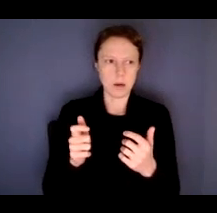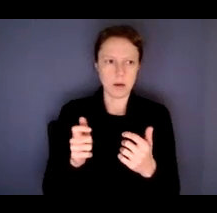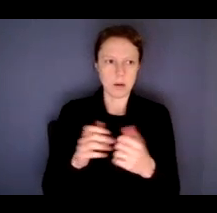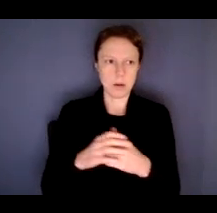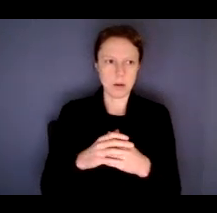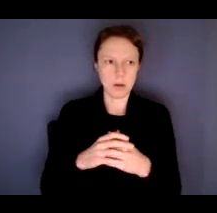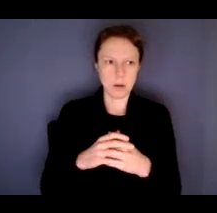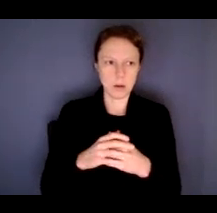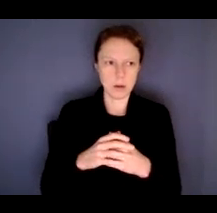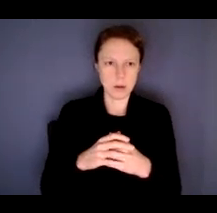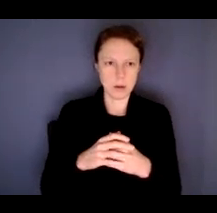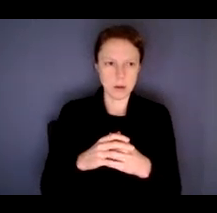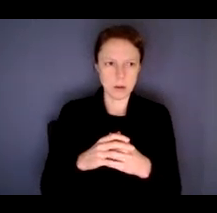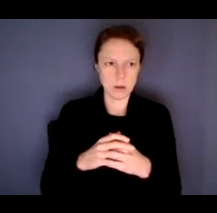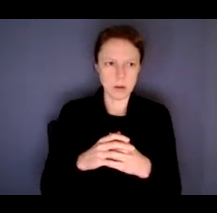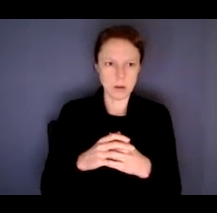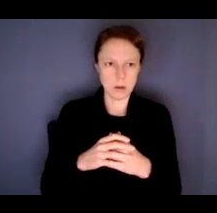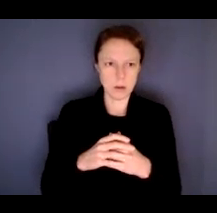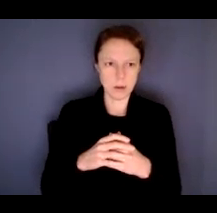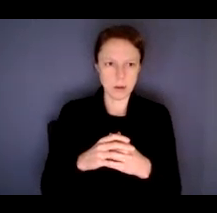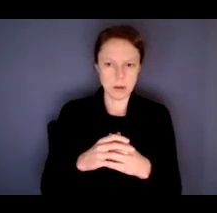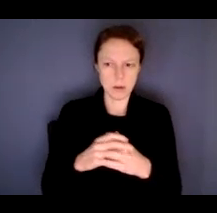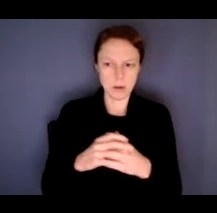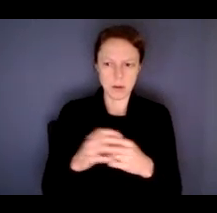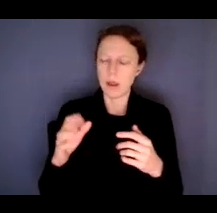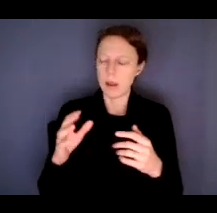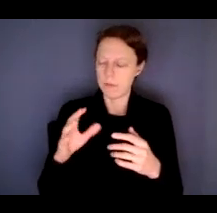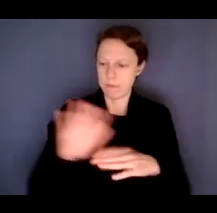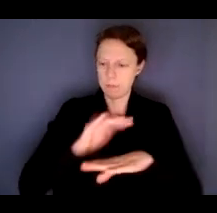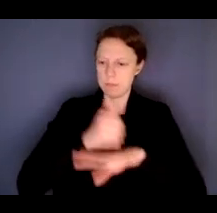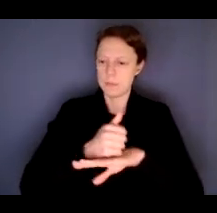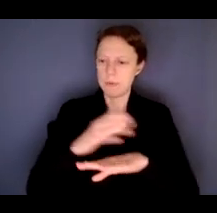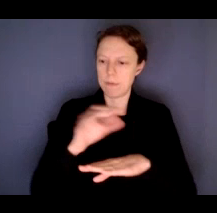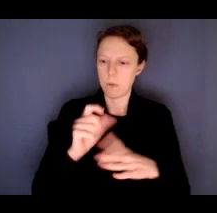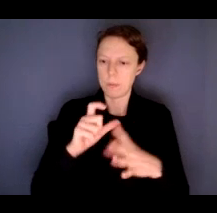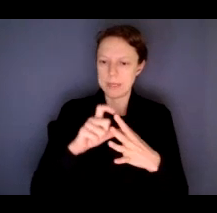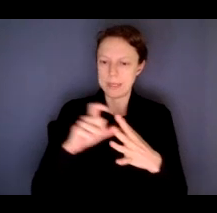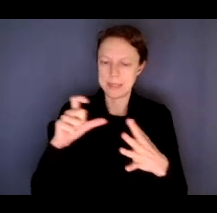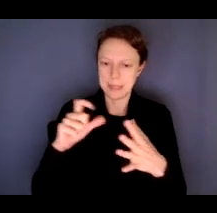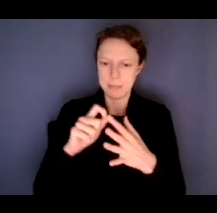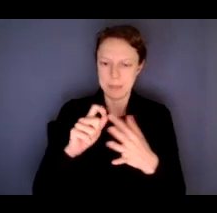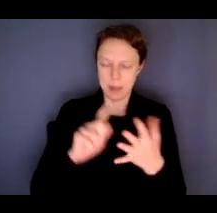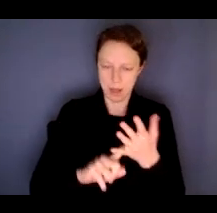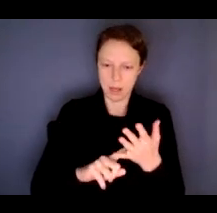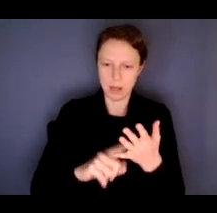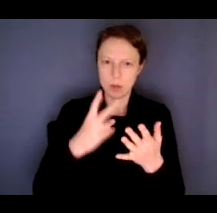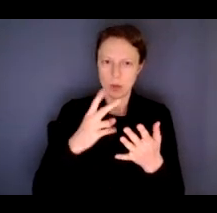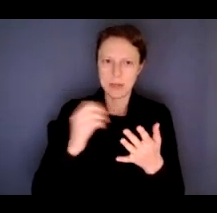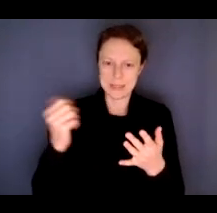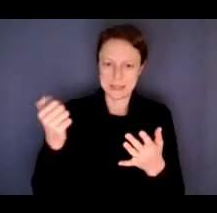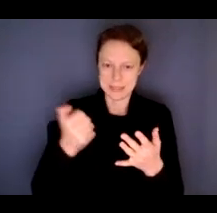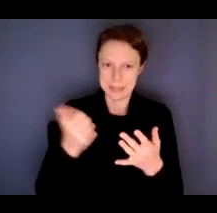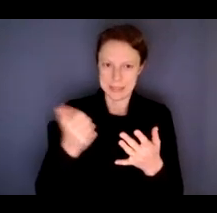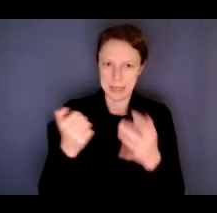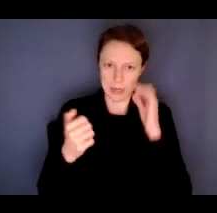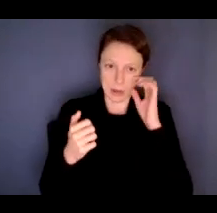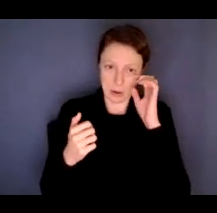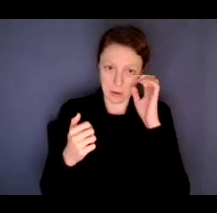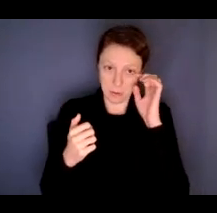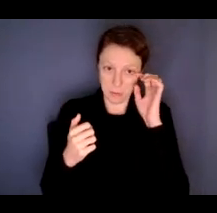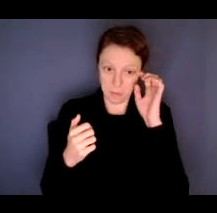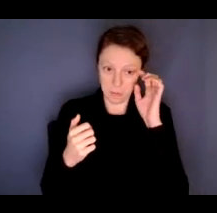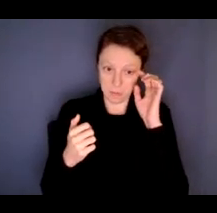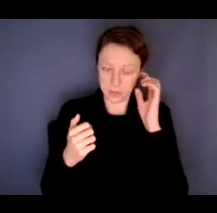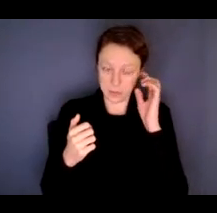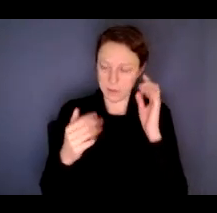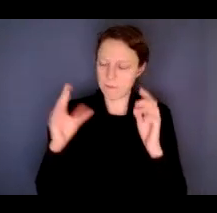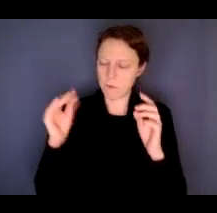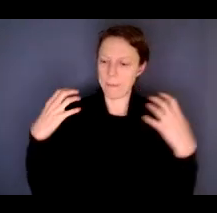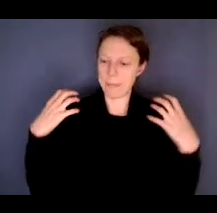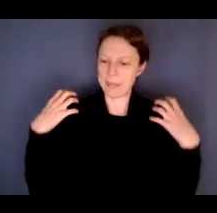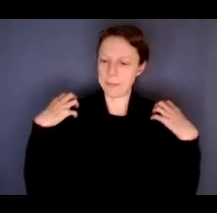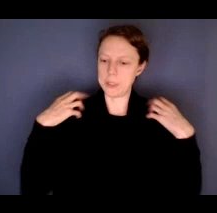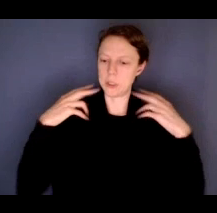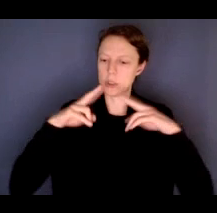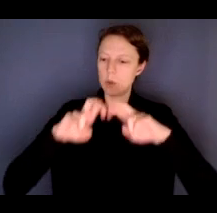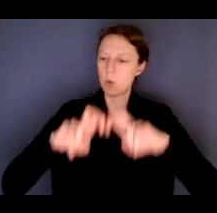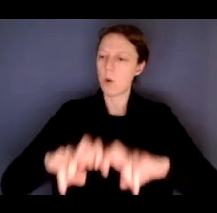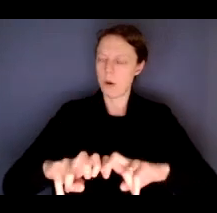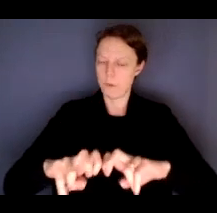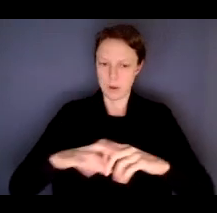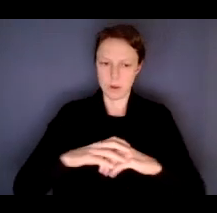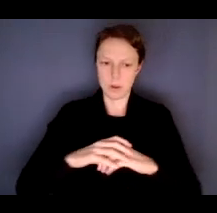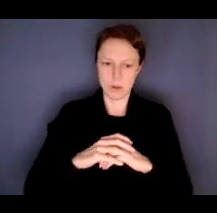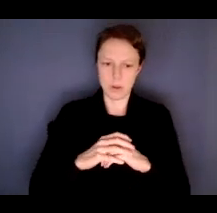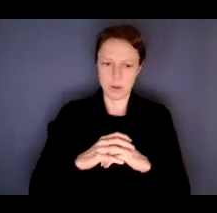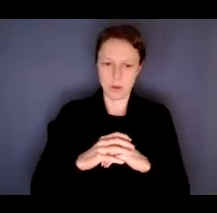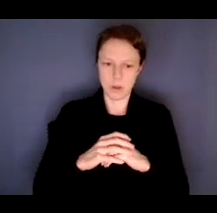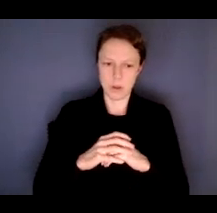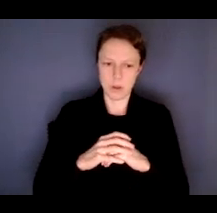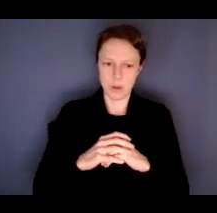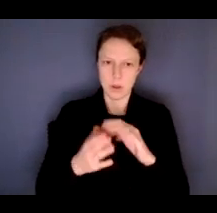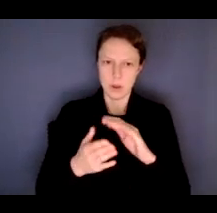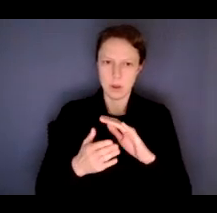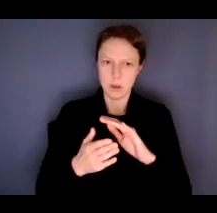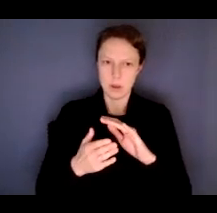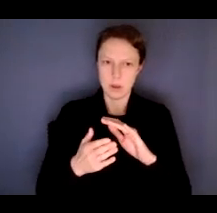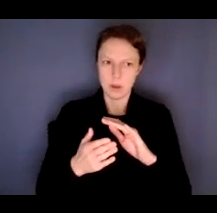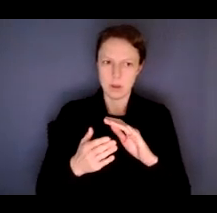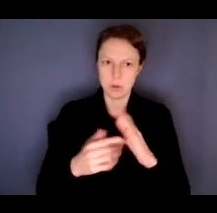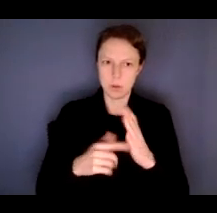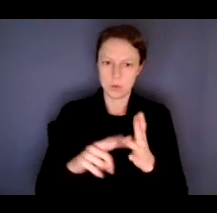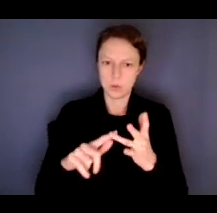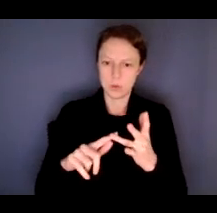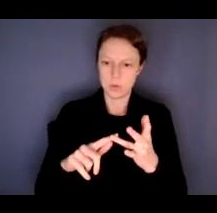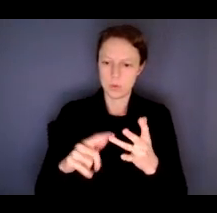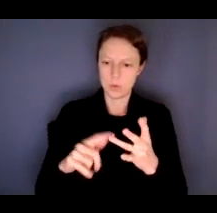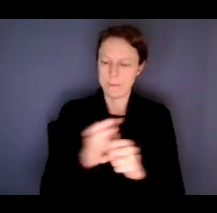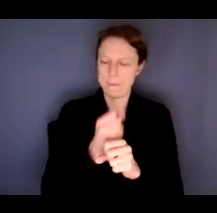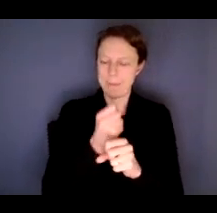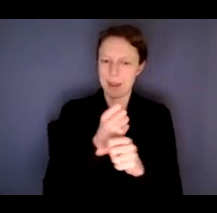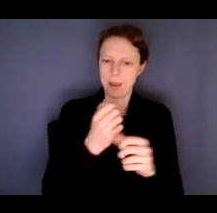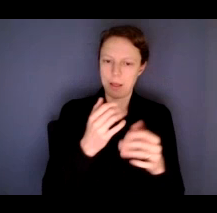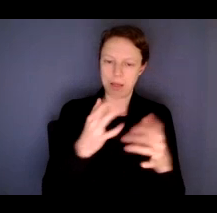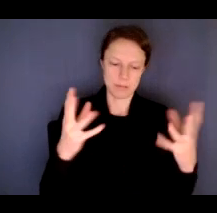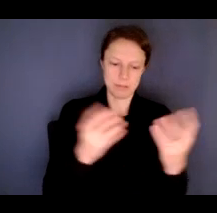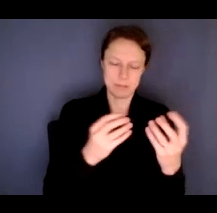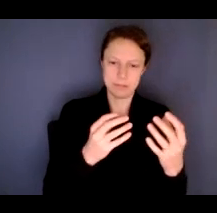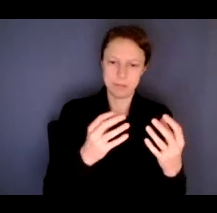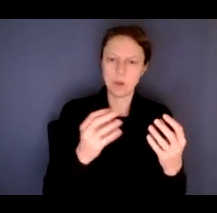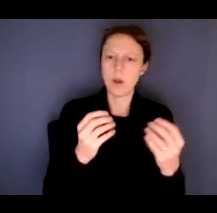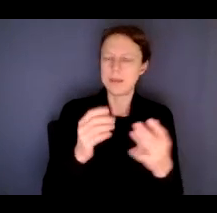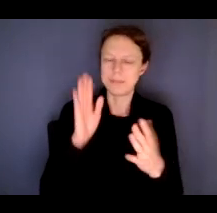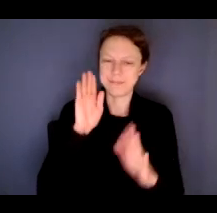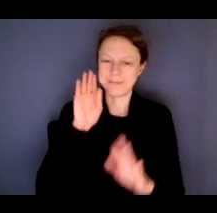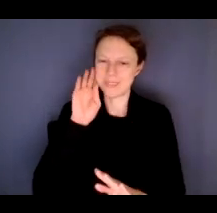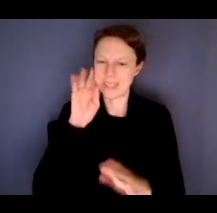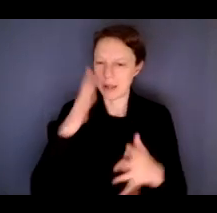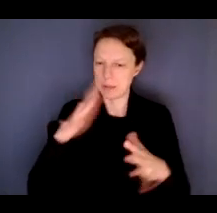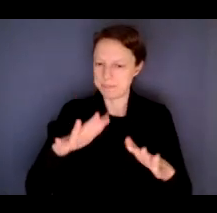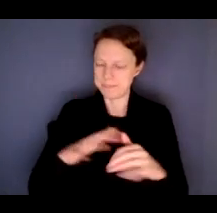the UCPL back in 2016 as a result of the Carmody Inquiry...We have the visiting public advocacy